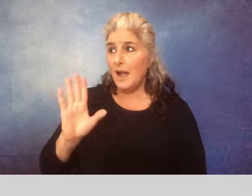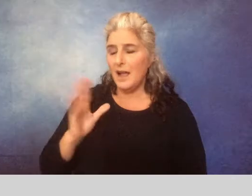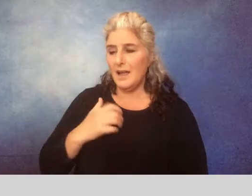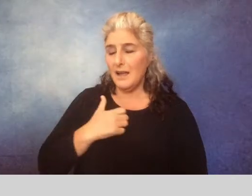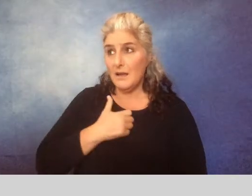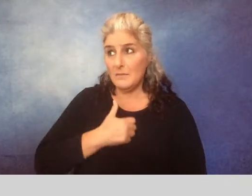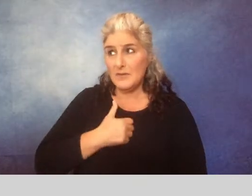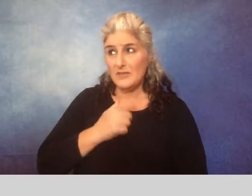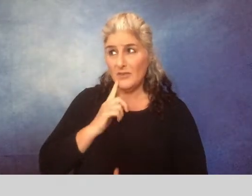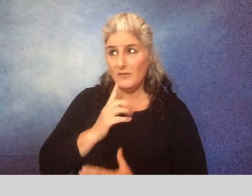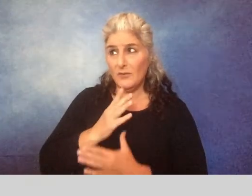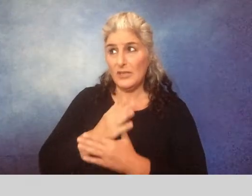Sorry for interrupting.